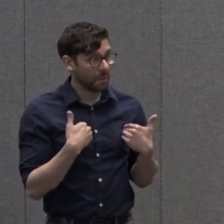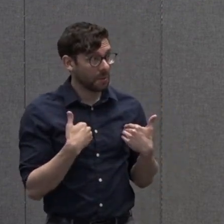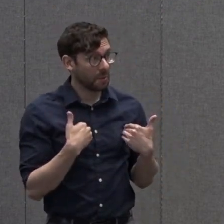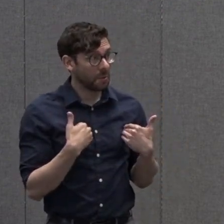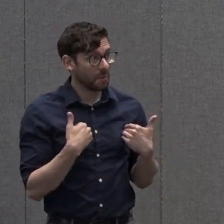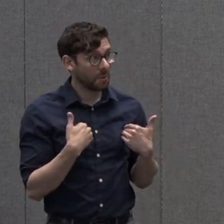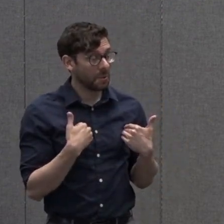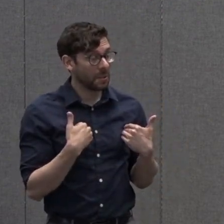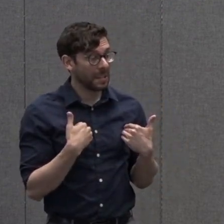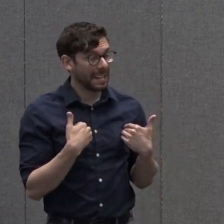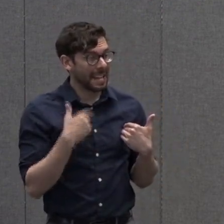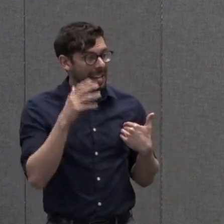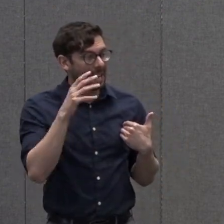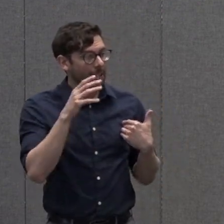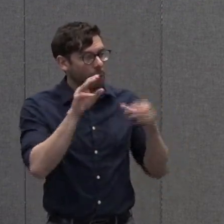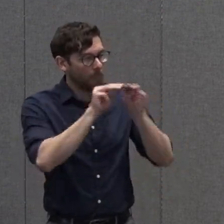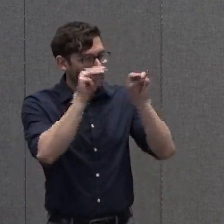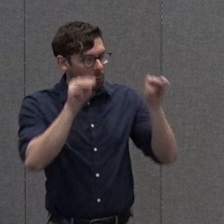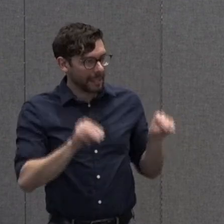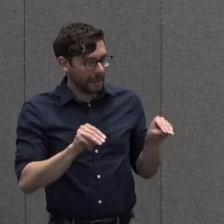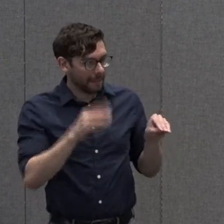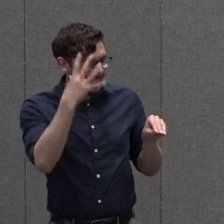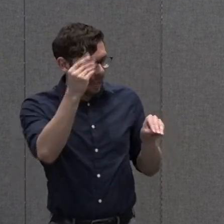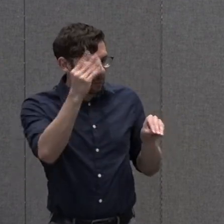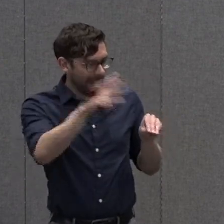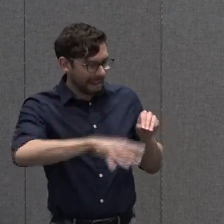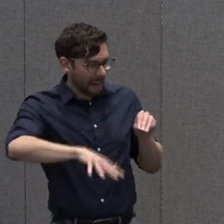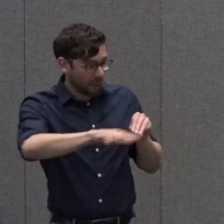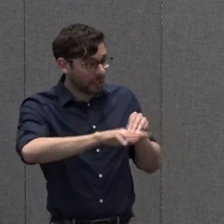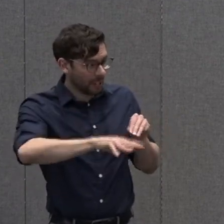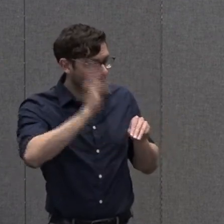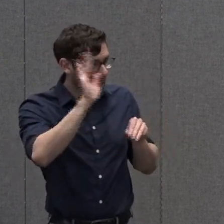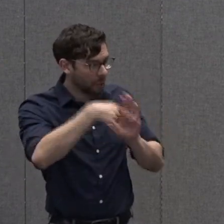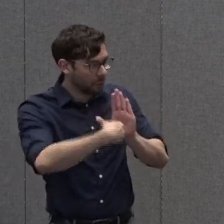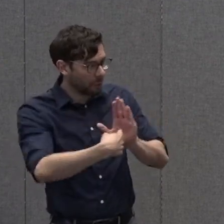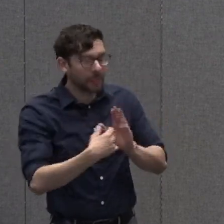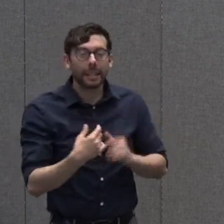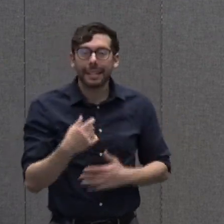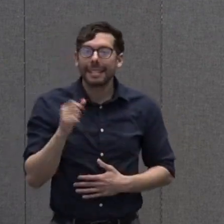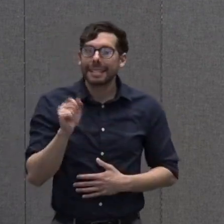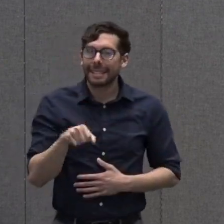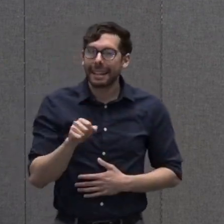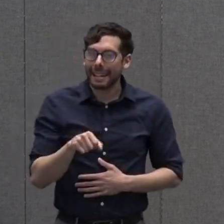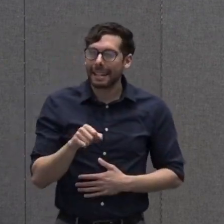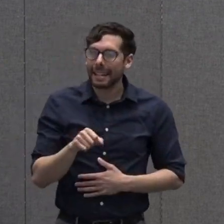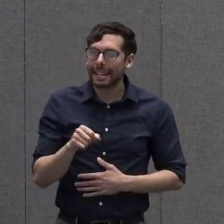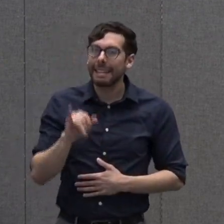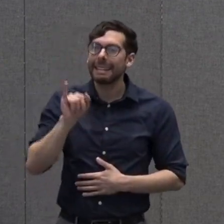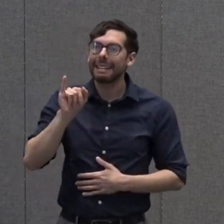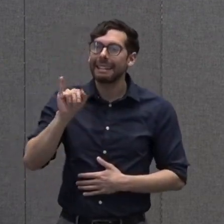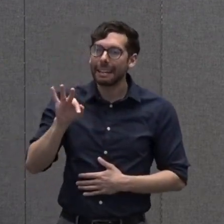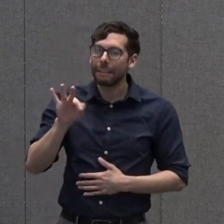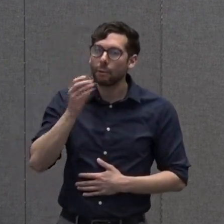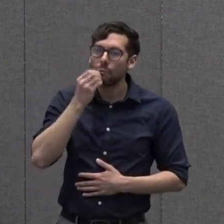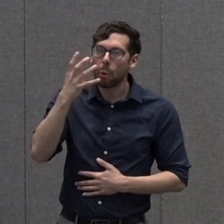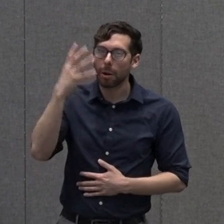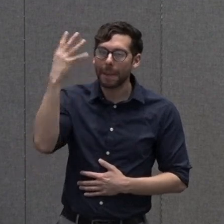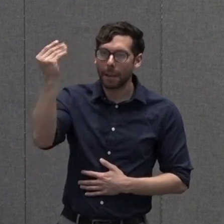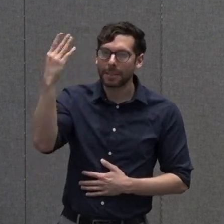in that area that you have outside? If it's warm enough, right. Okay, if you've been to the Old Town Rattlesnake Museum you will recognize this animal.